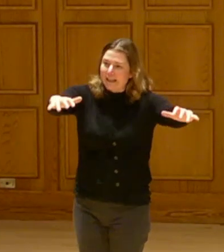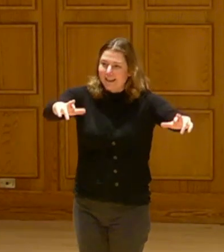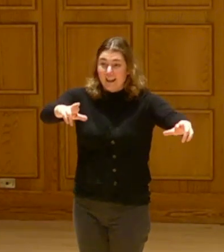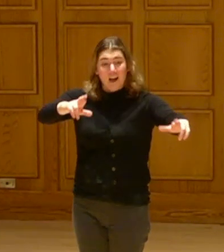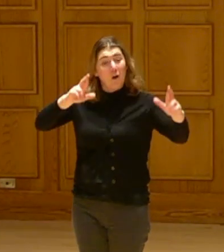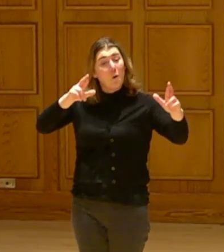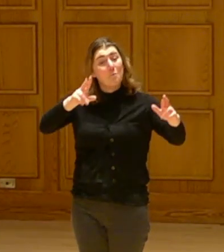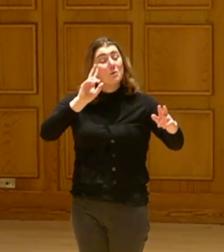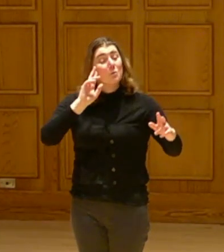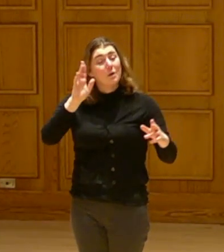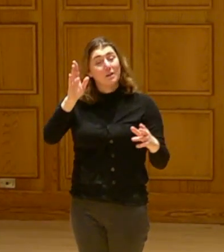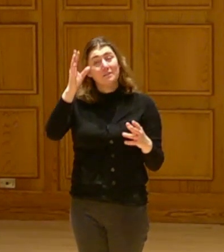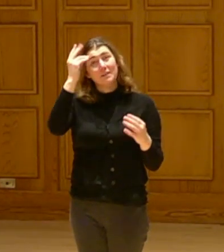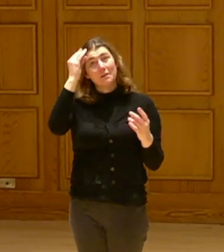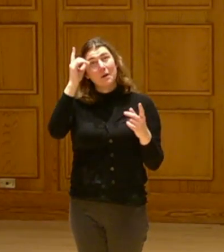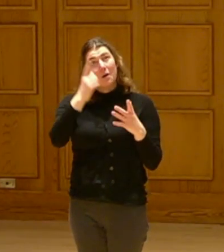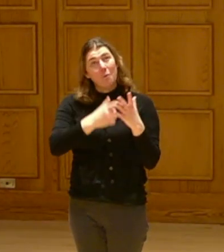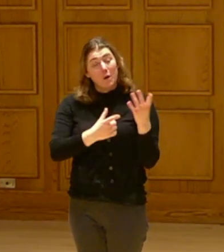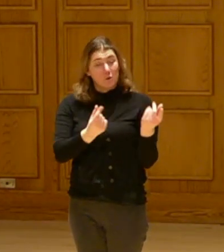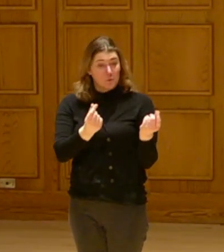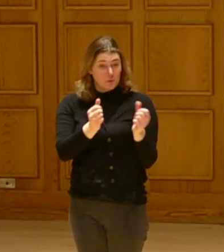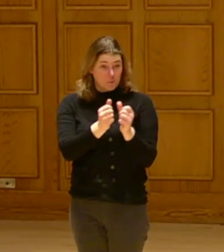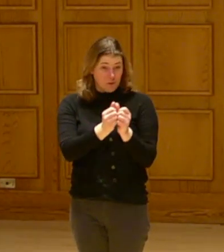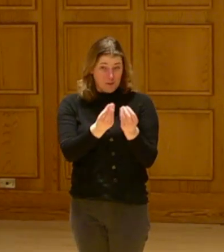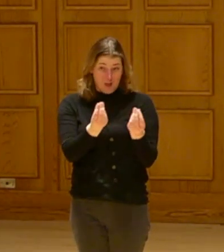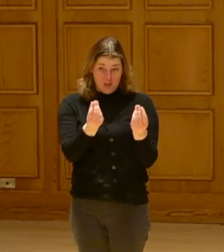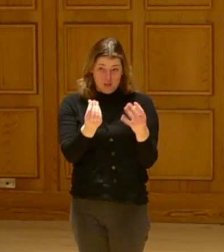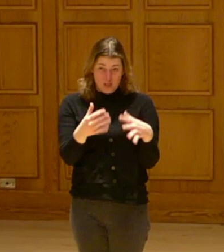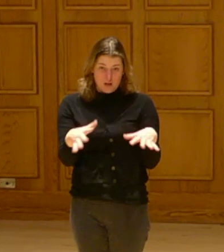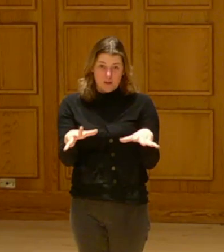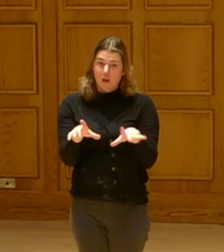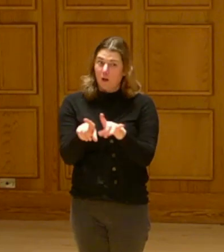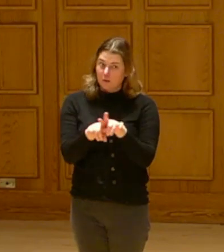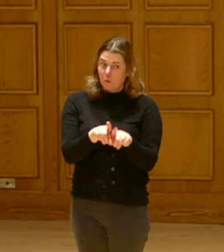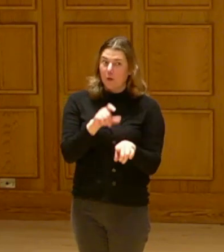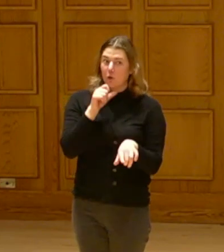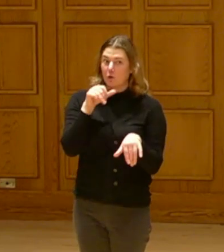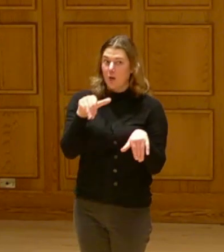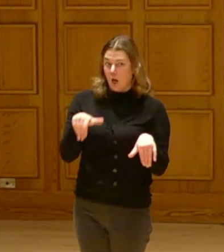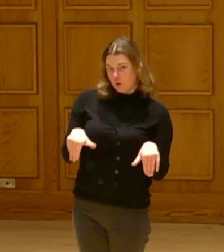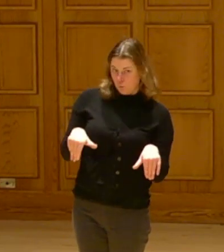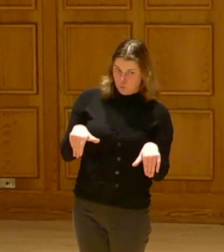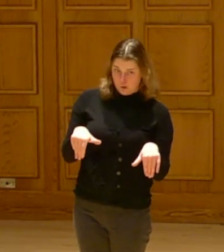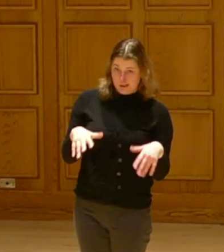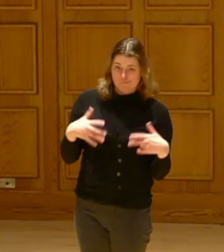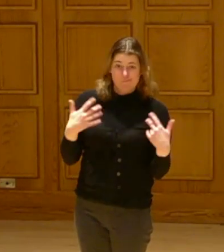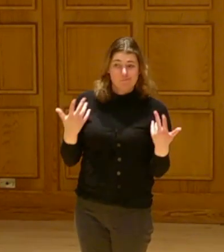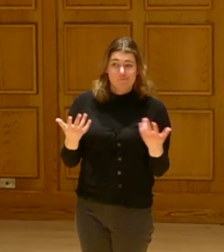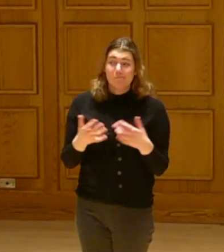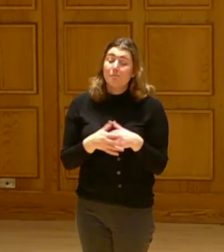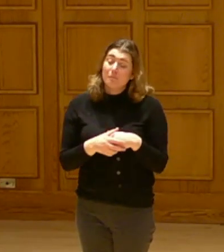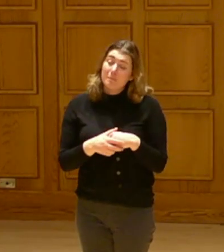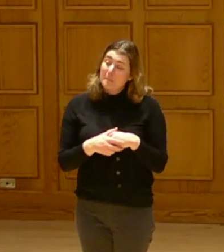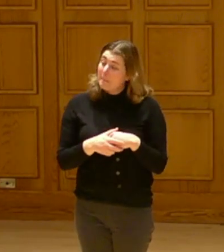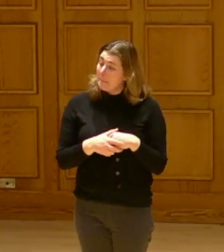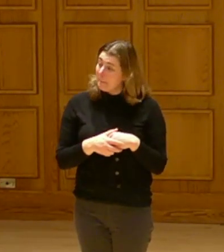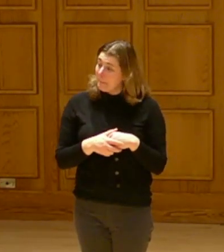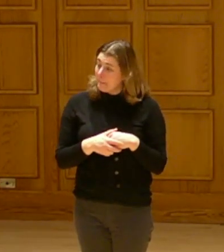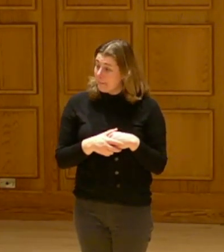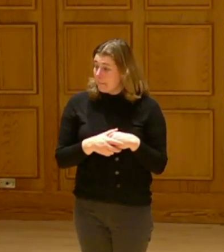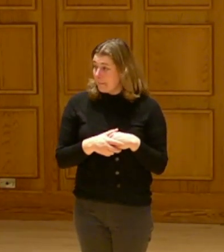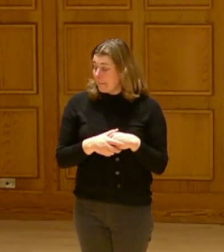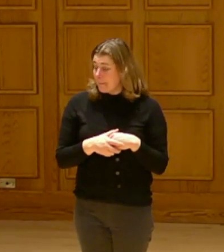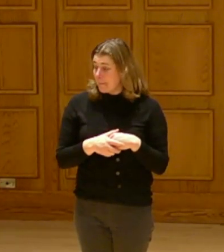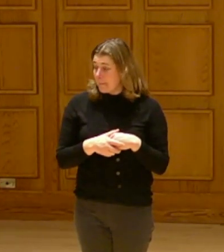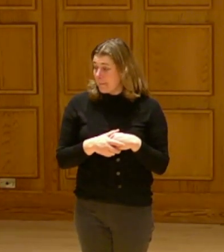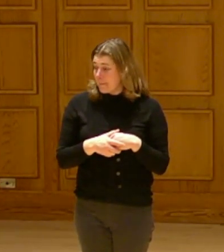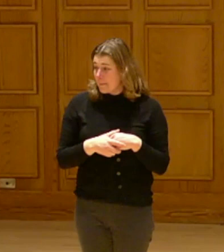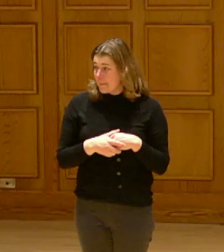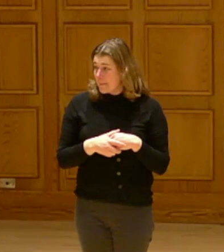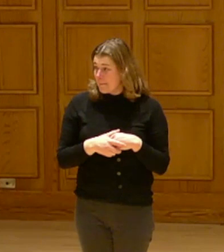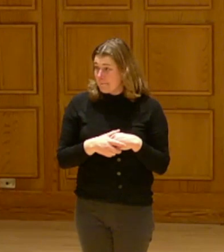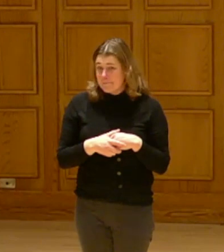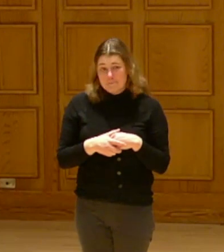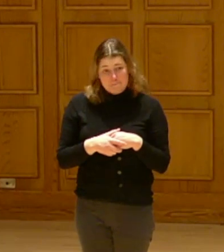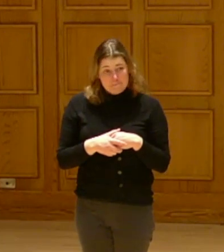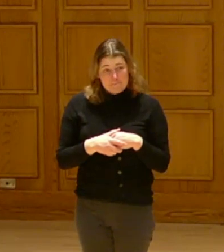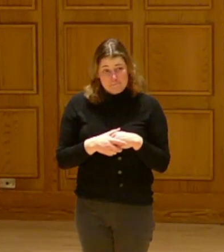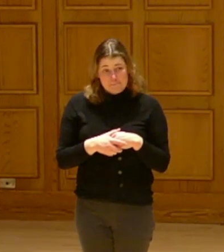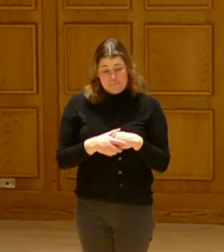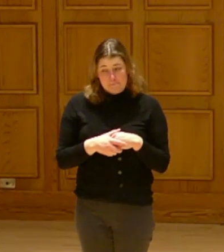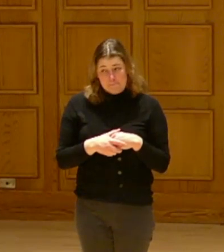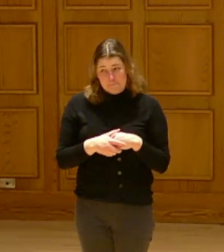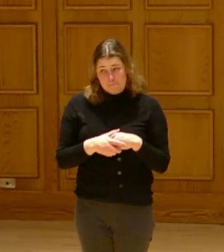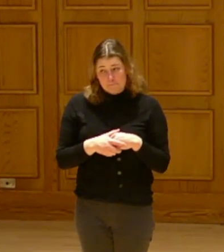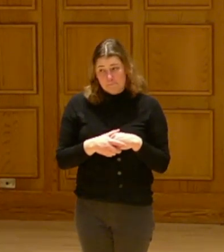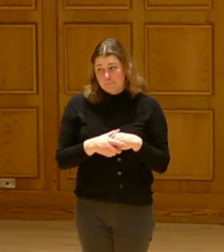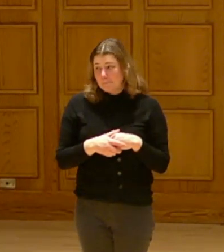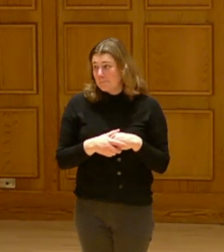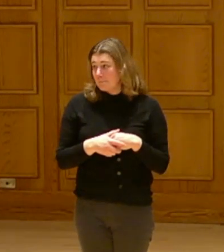I hope you'll consider what you are doing and also what you are not